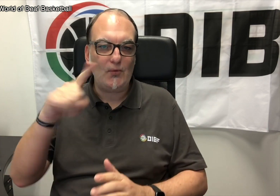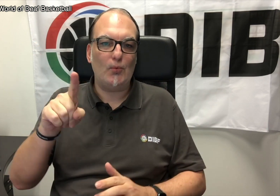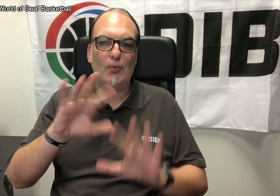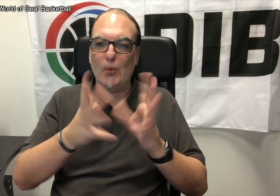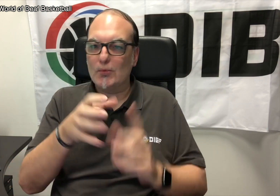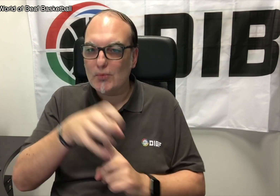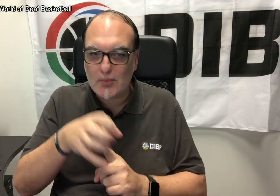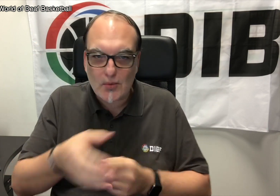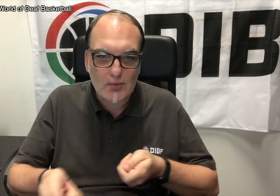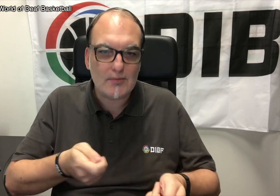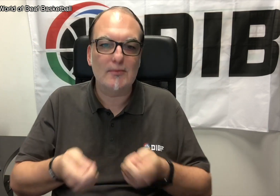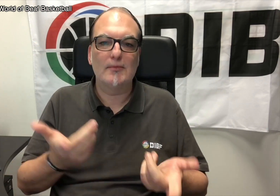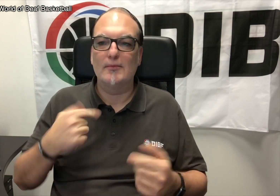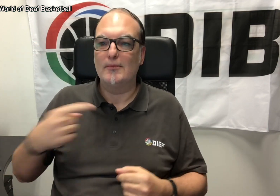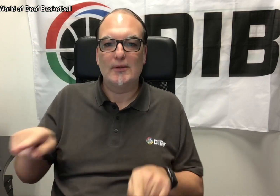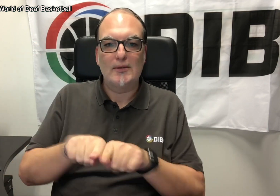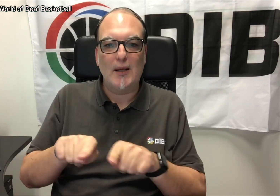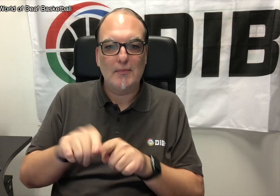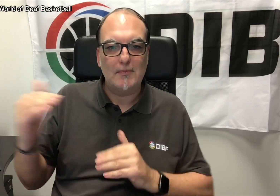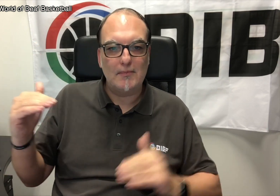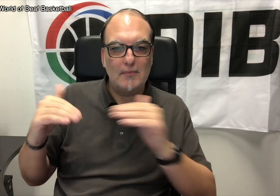for the World Championships and now being on the same level closer